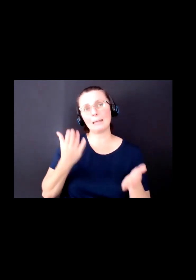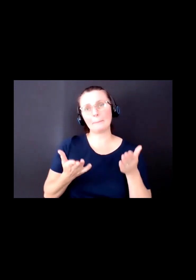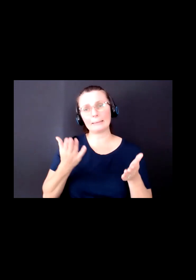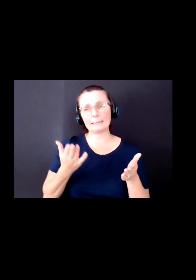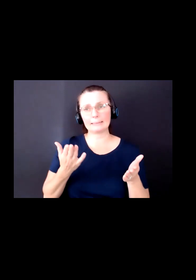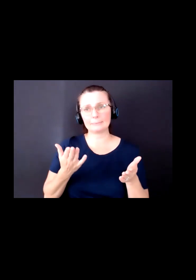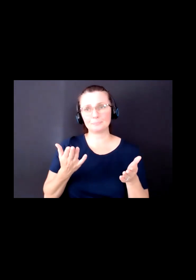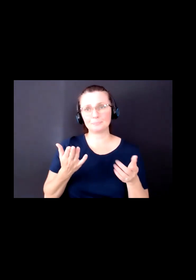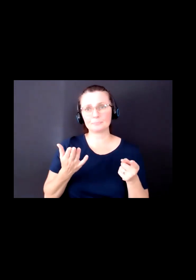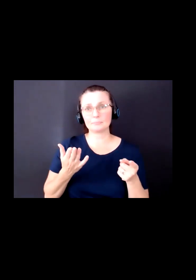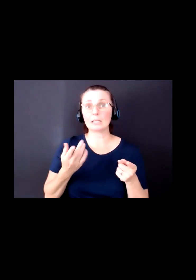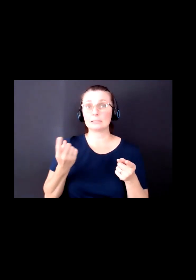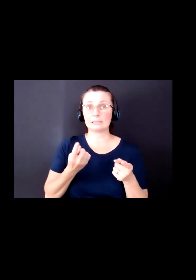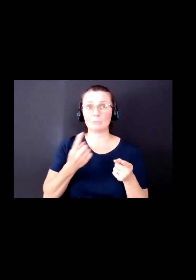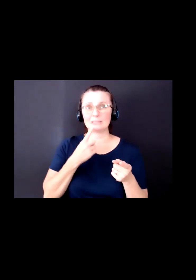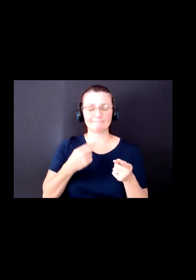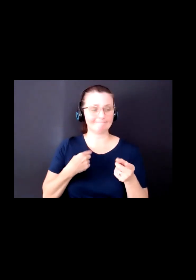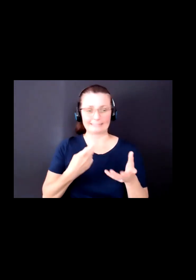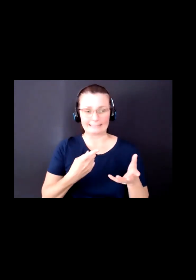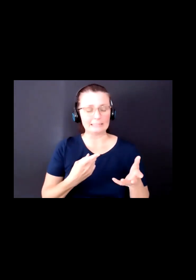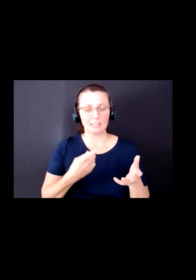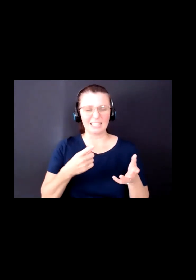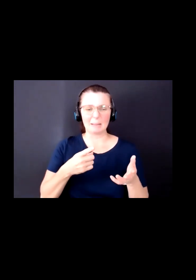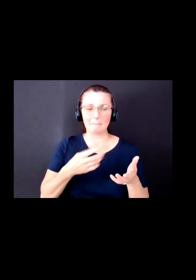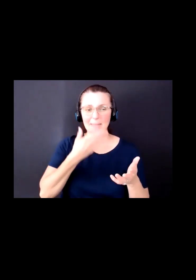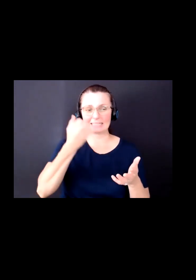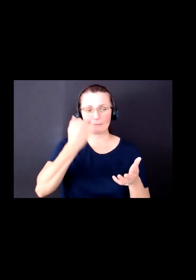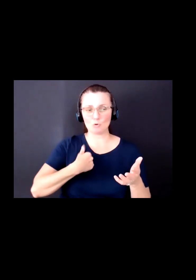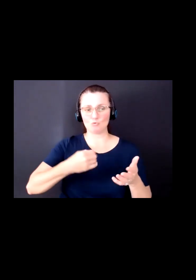materials read a loud. If you need assistive technologies,